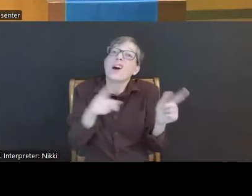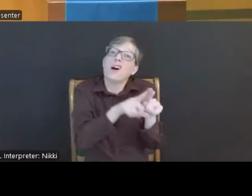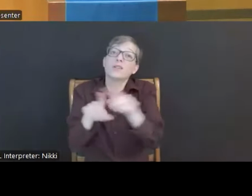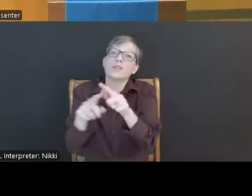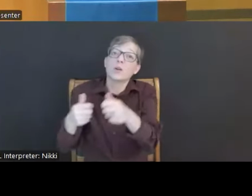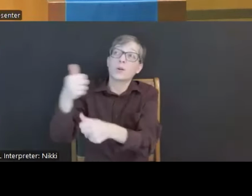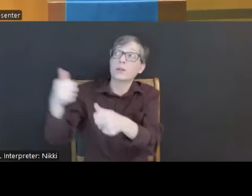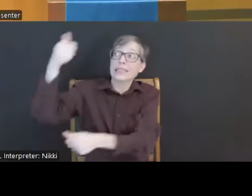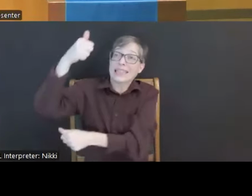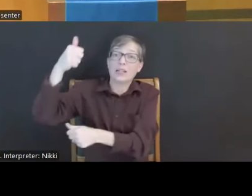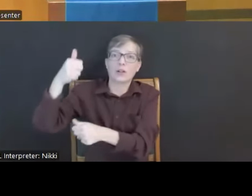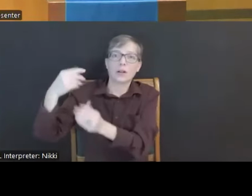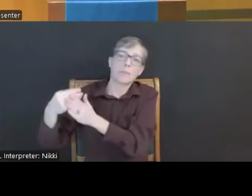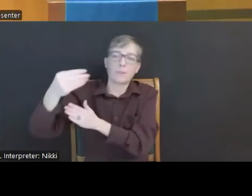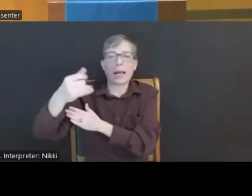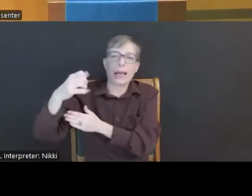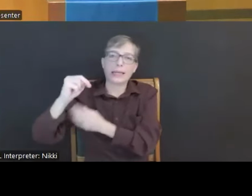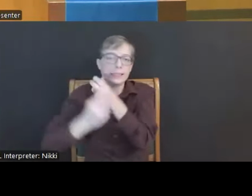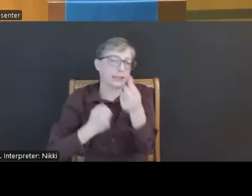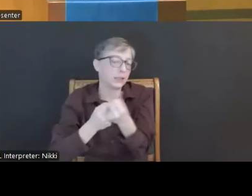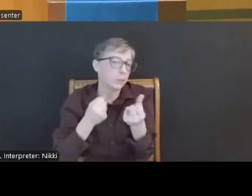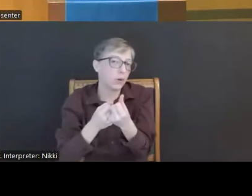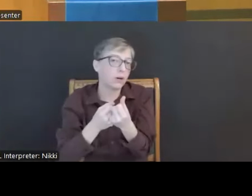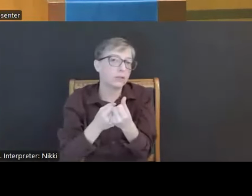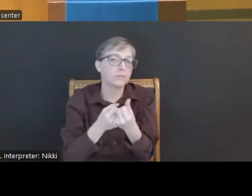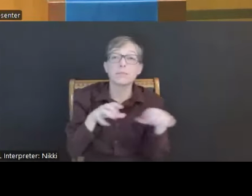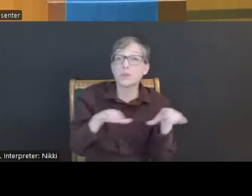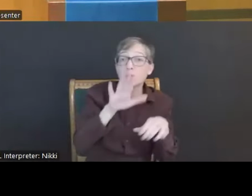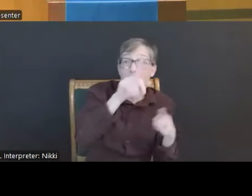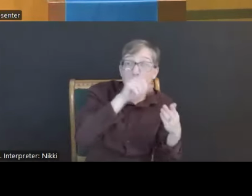you know doing your research doing your homework you know connecting with your community thinking